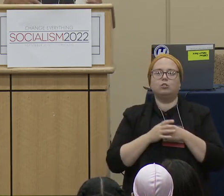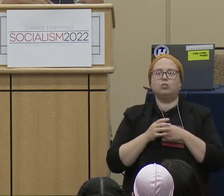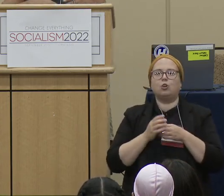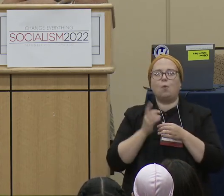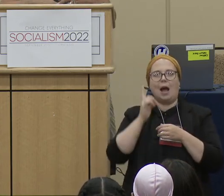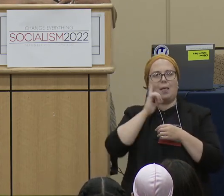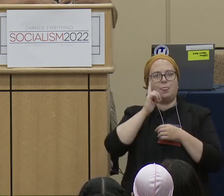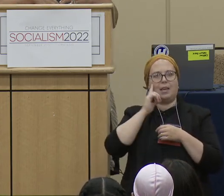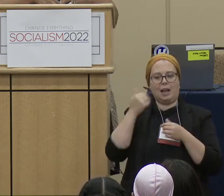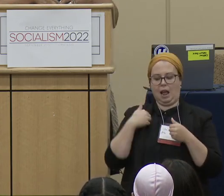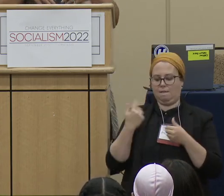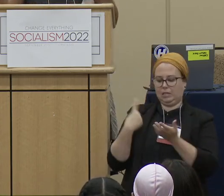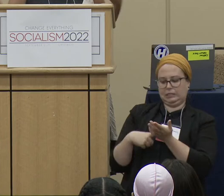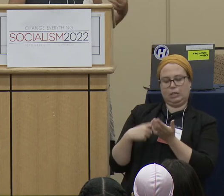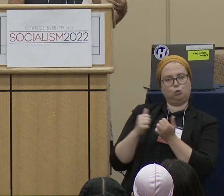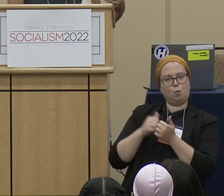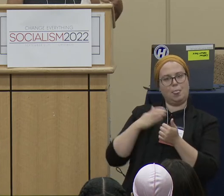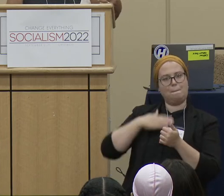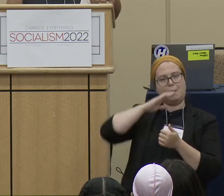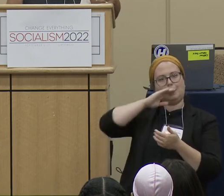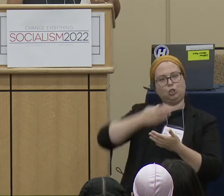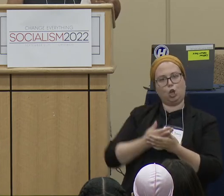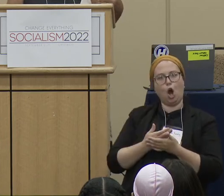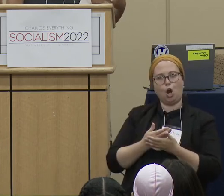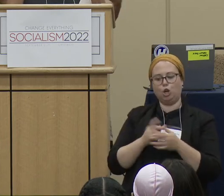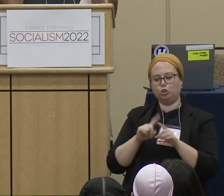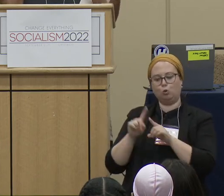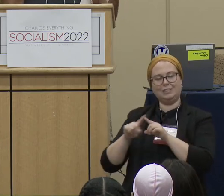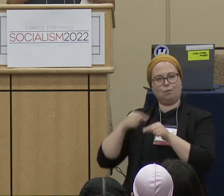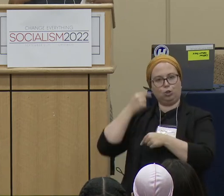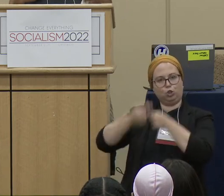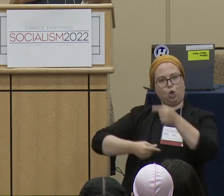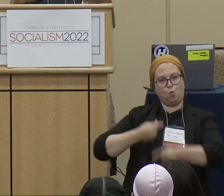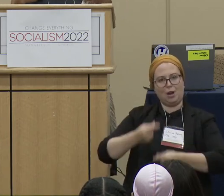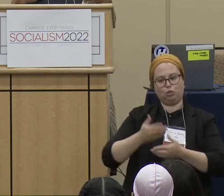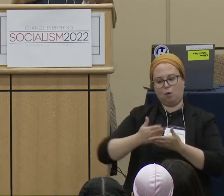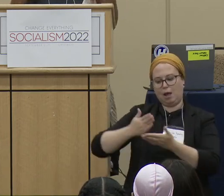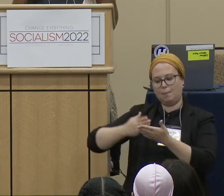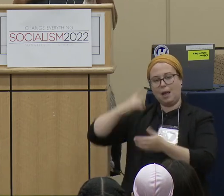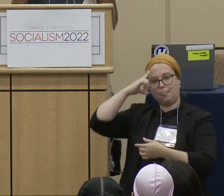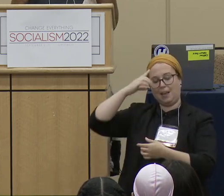Very, very prevalent. I often think, and I have this conversation with my daughter sometimes, sort of